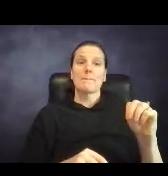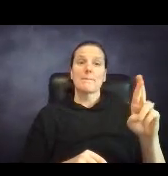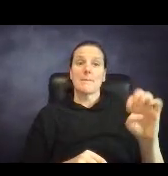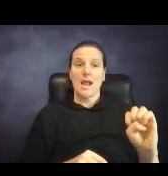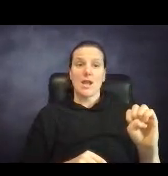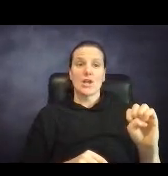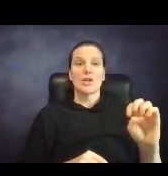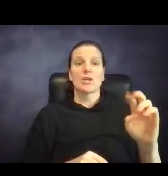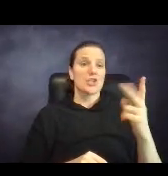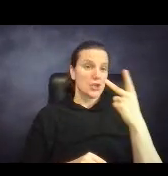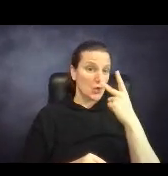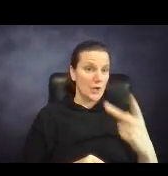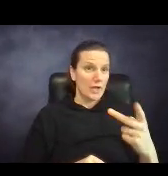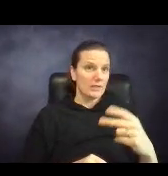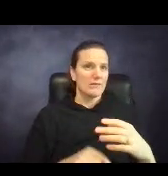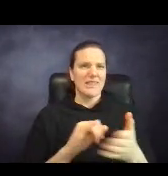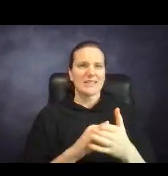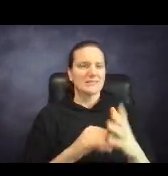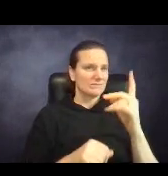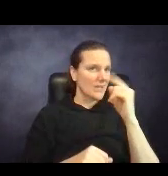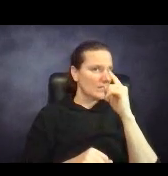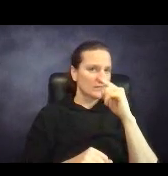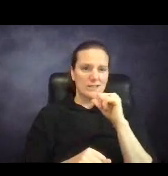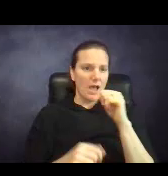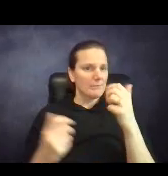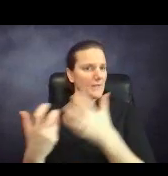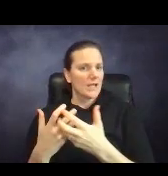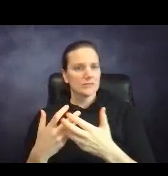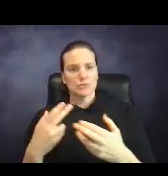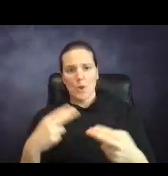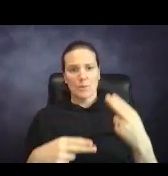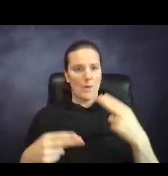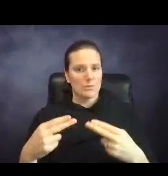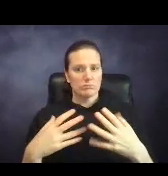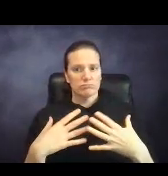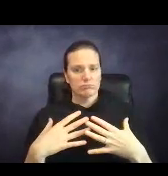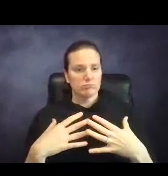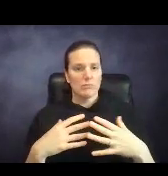to the hormone that's made in the body. It was primarily used just for menopausal symptoms,